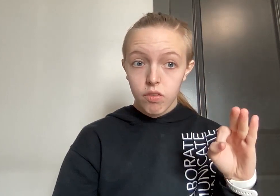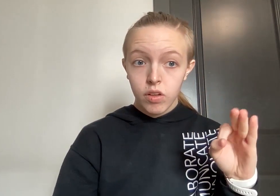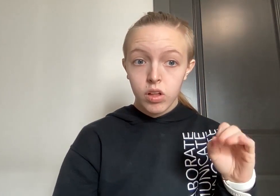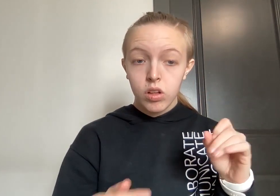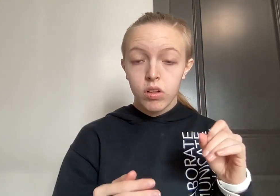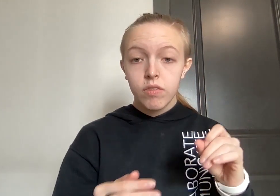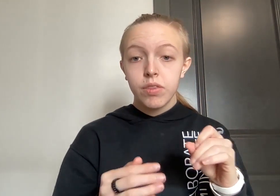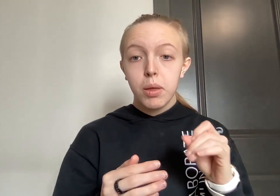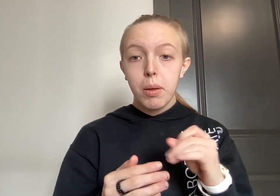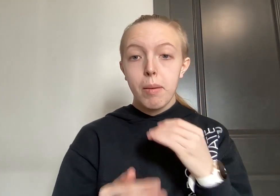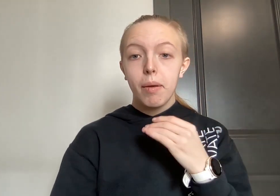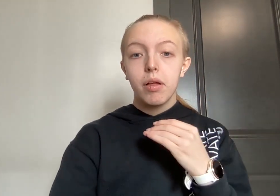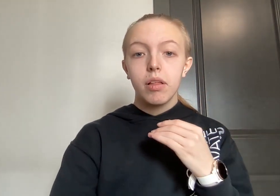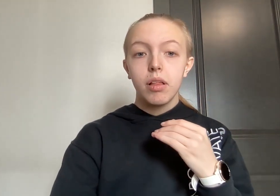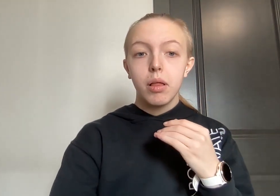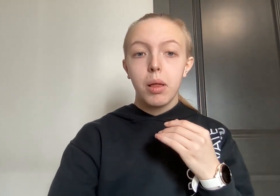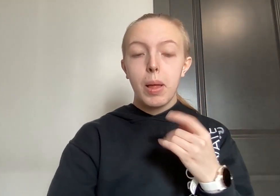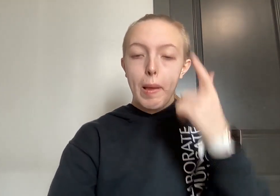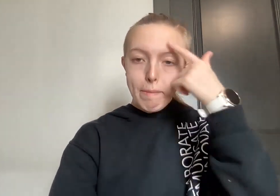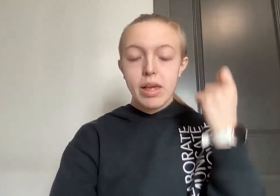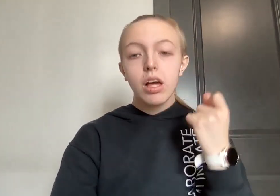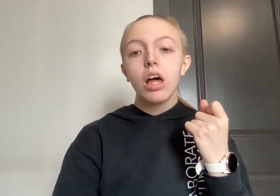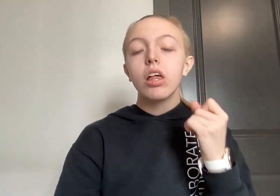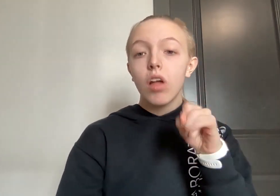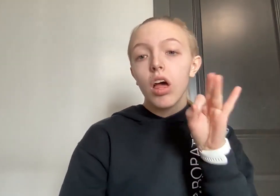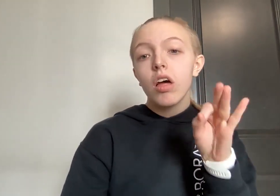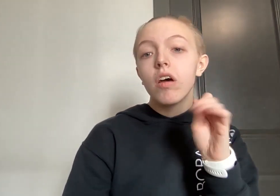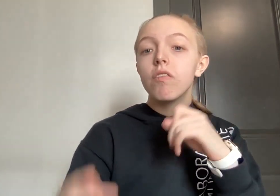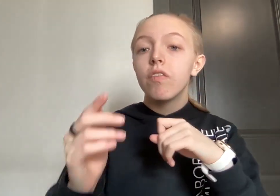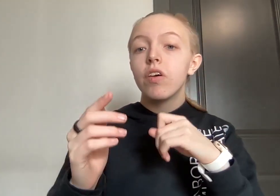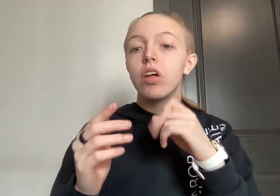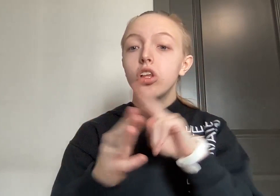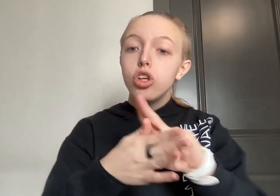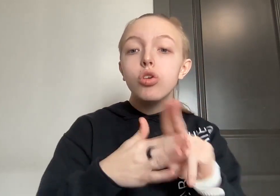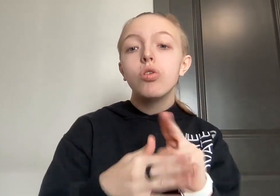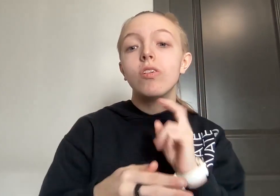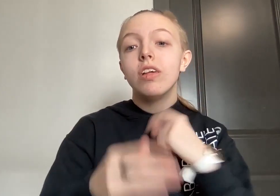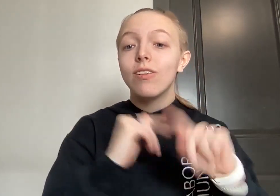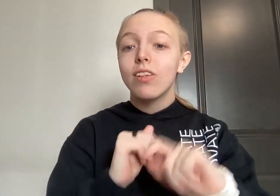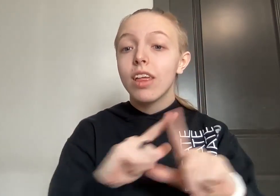to using sign language.